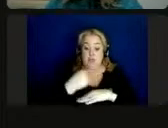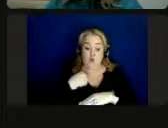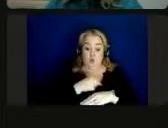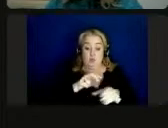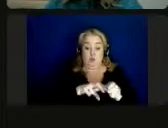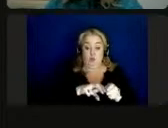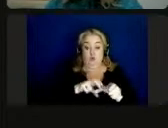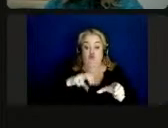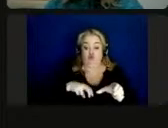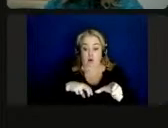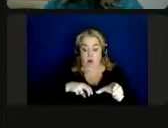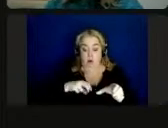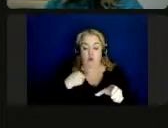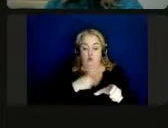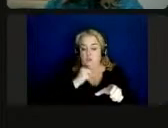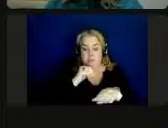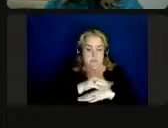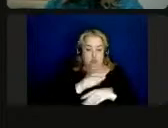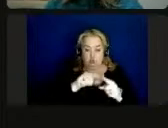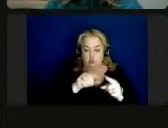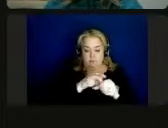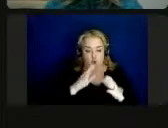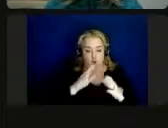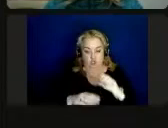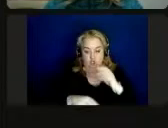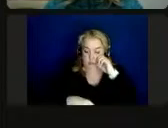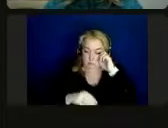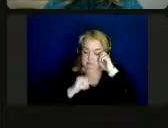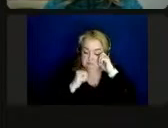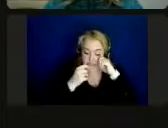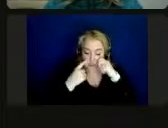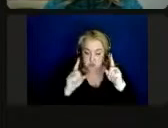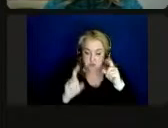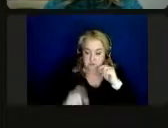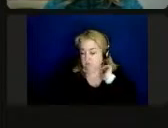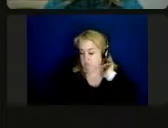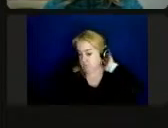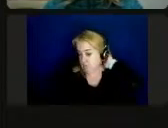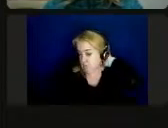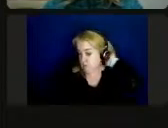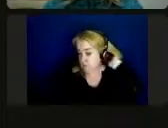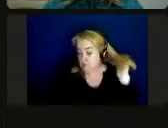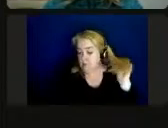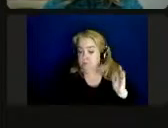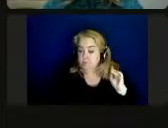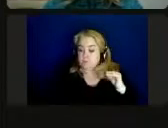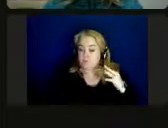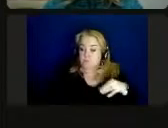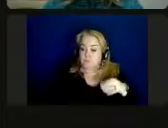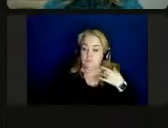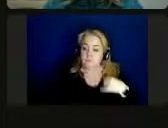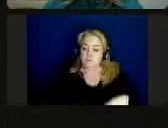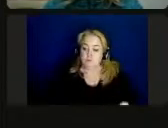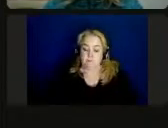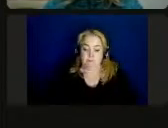THE PANDEMIC STARTED WE LAST